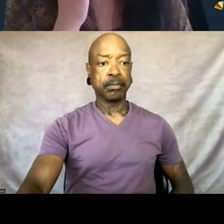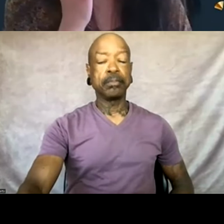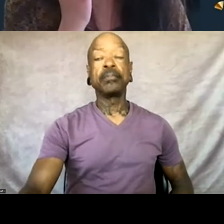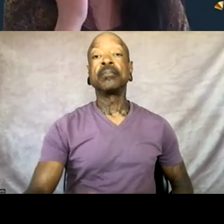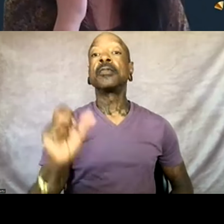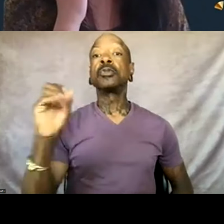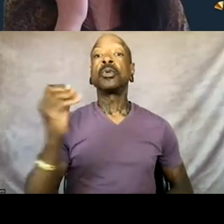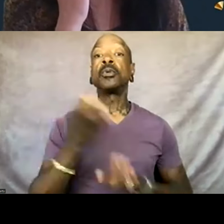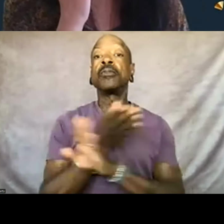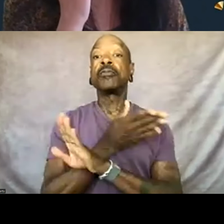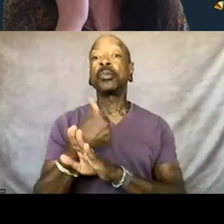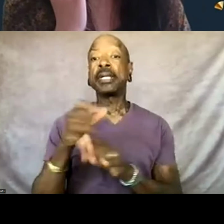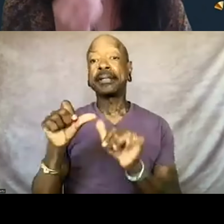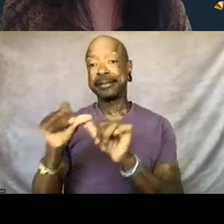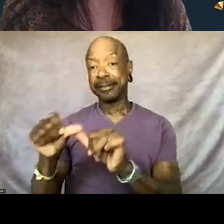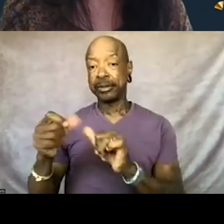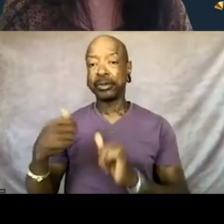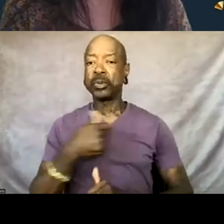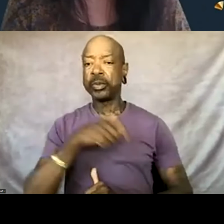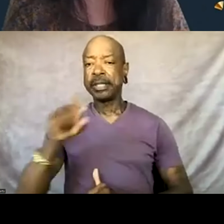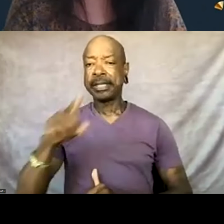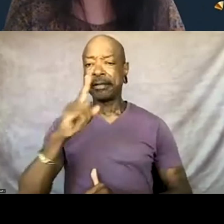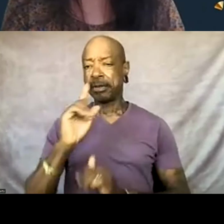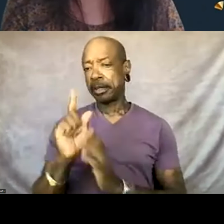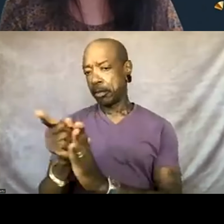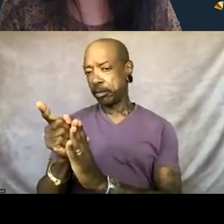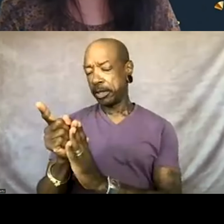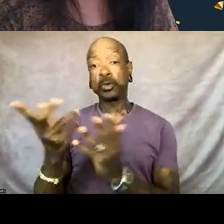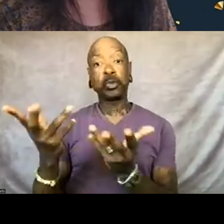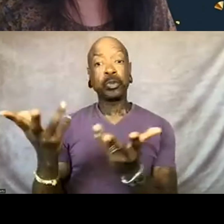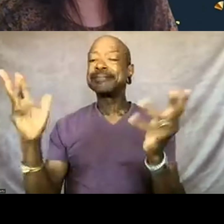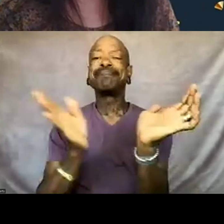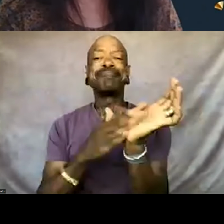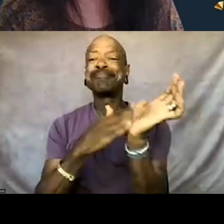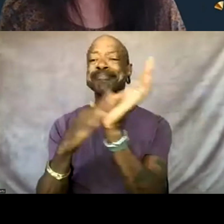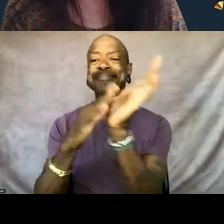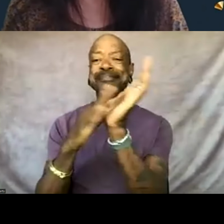» JESSICA LEHMAN: Thank you,